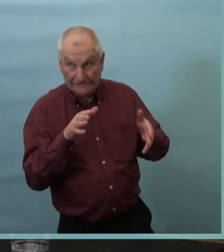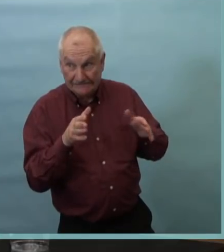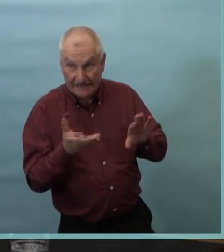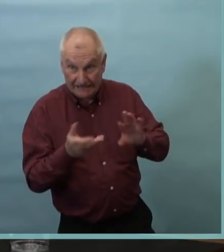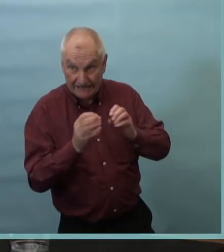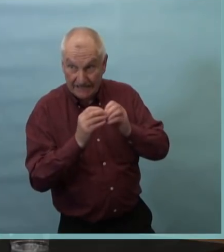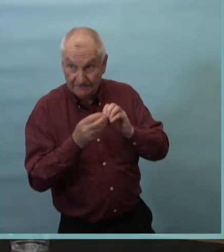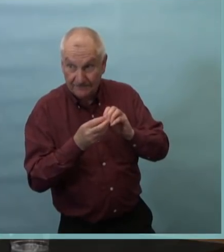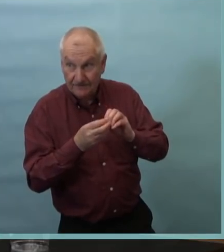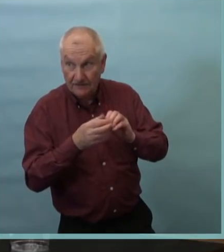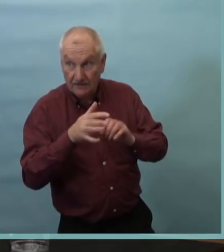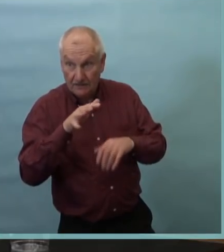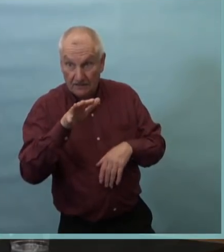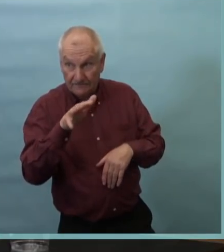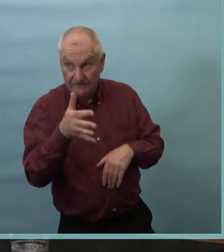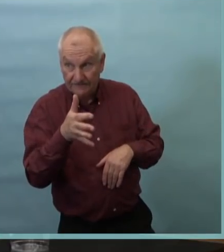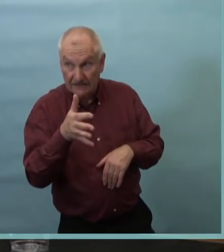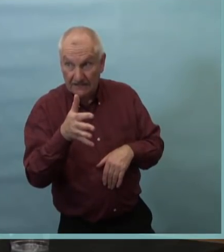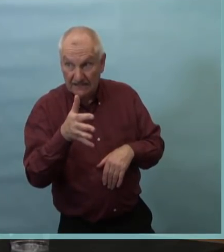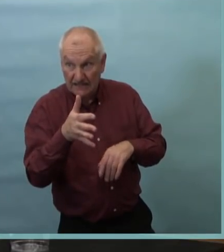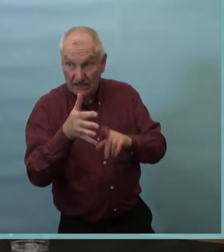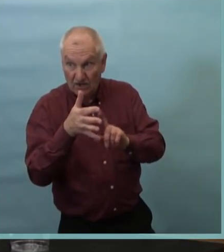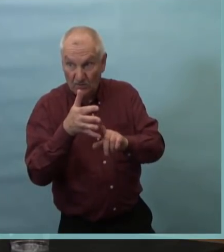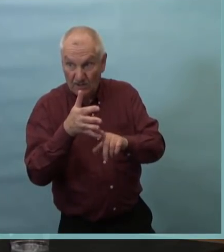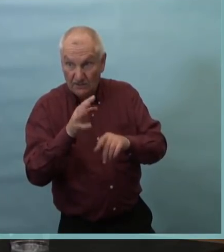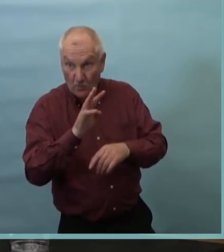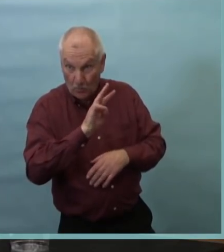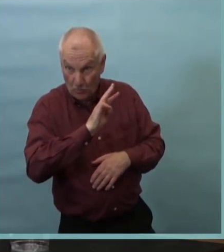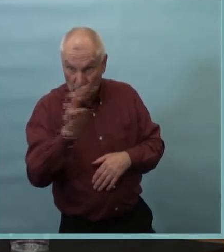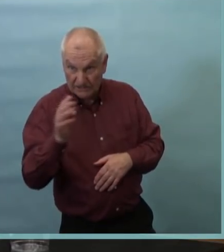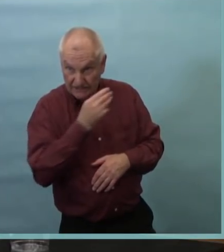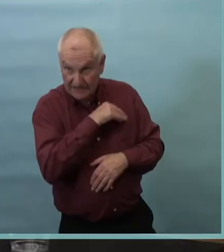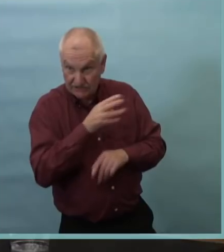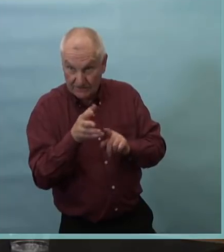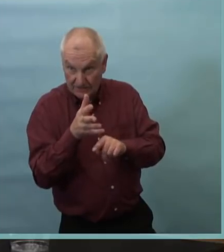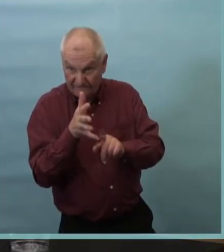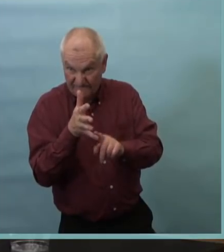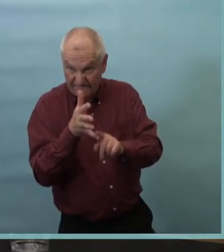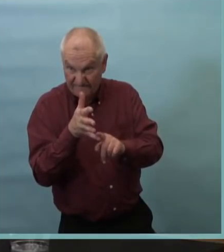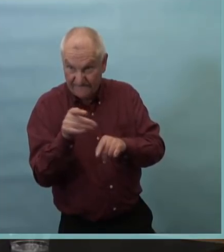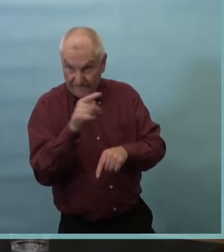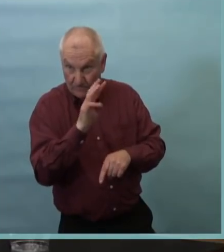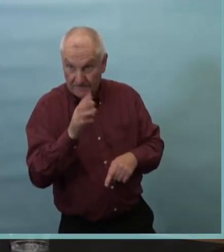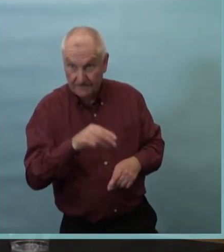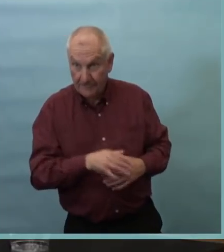now you have a certainty certainly the investigation for contacts and contact